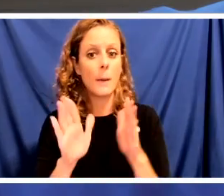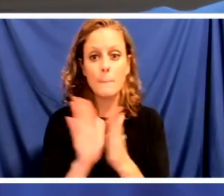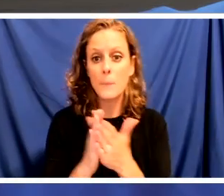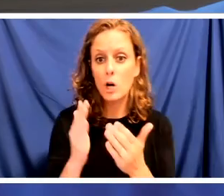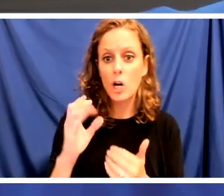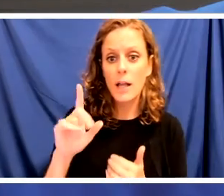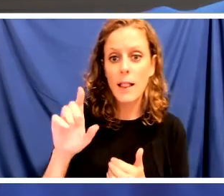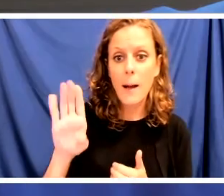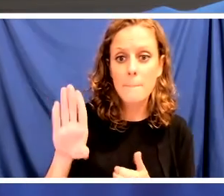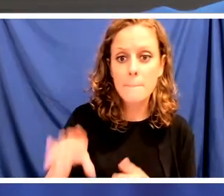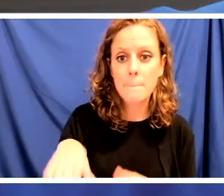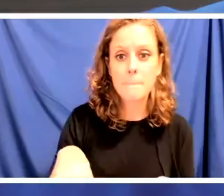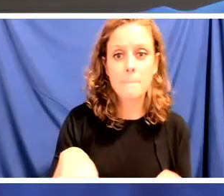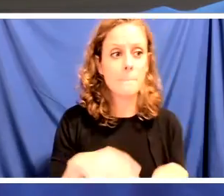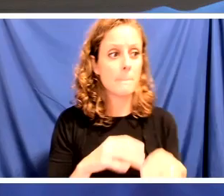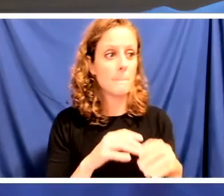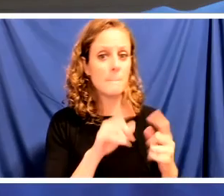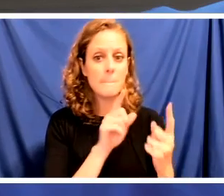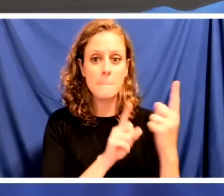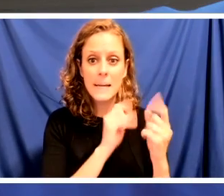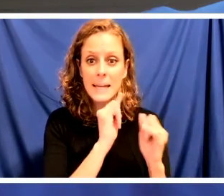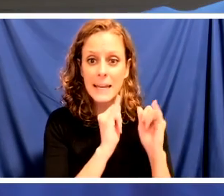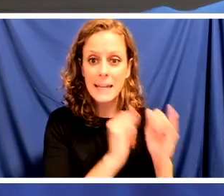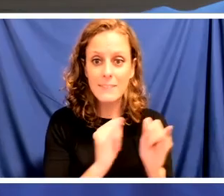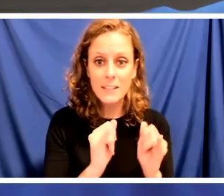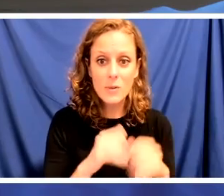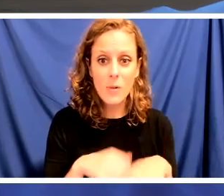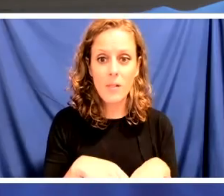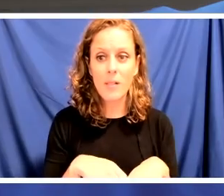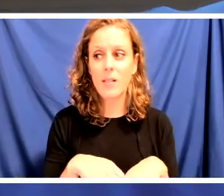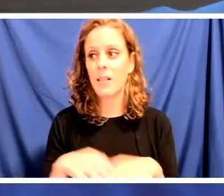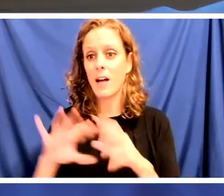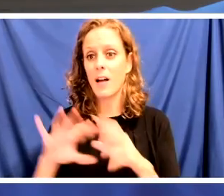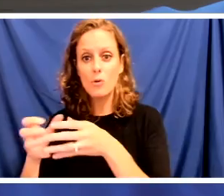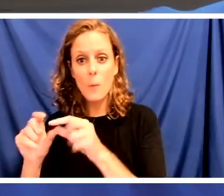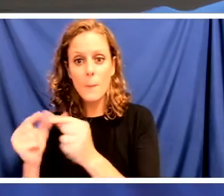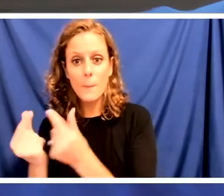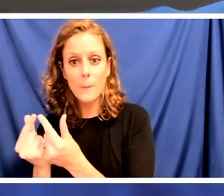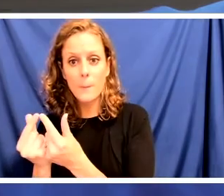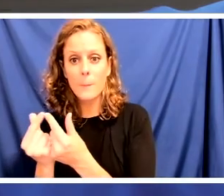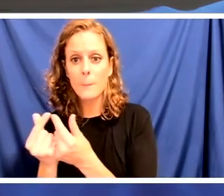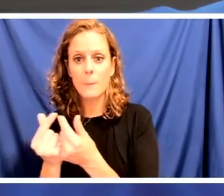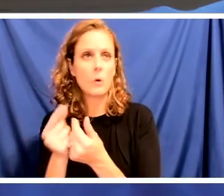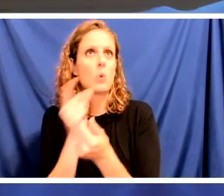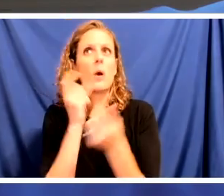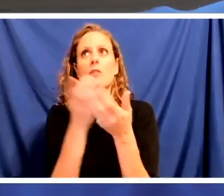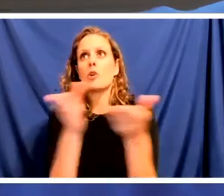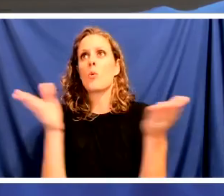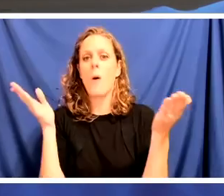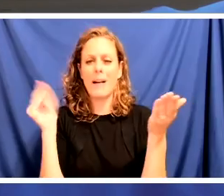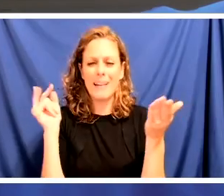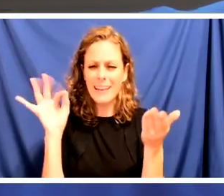SacGov: and whatever you want, we want to be there to talk about this, to make sure that it's it's something that the public knows.